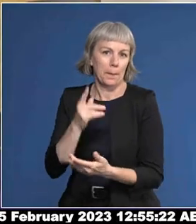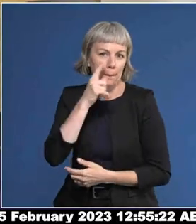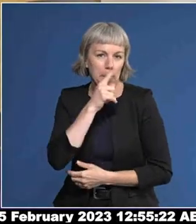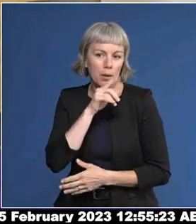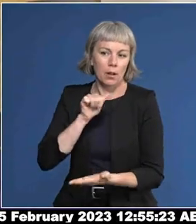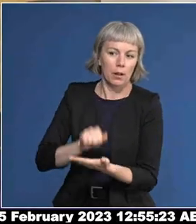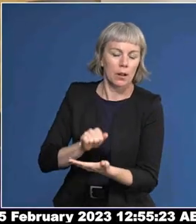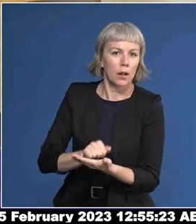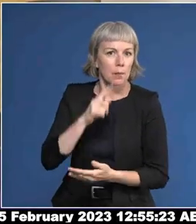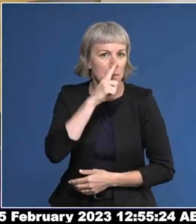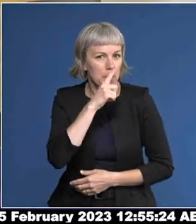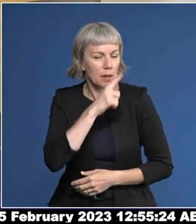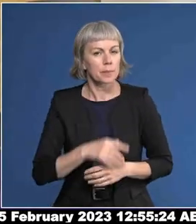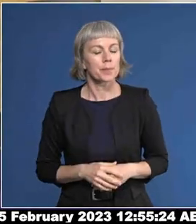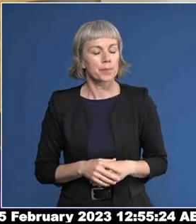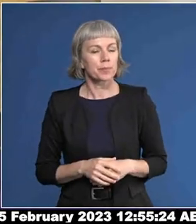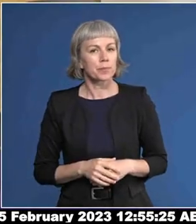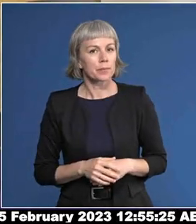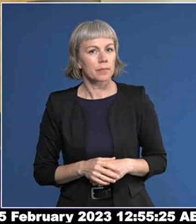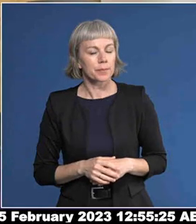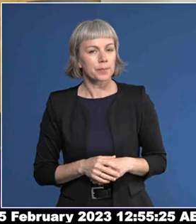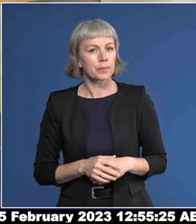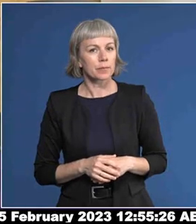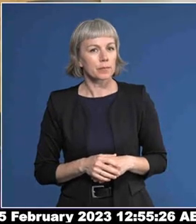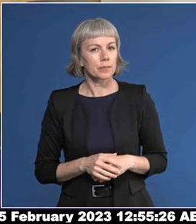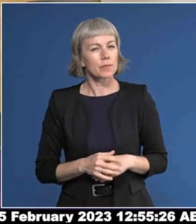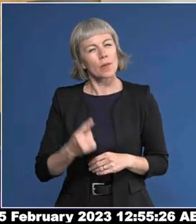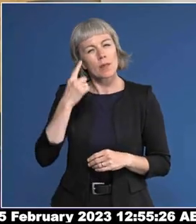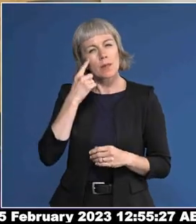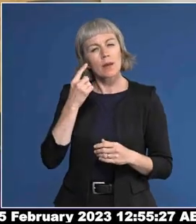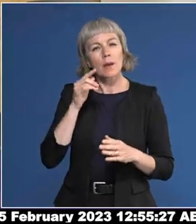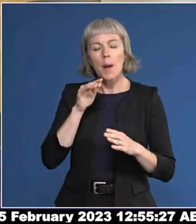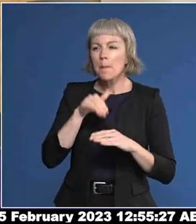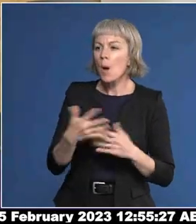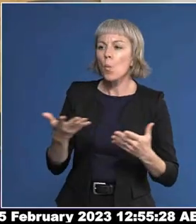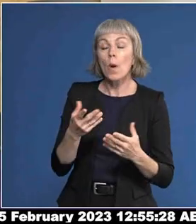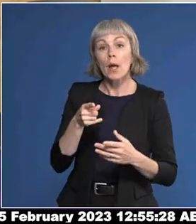your supply chains and thinking about those supply chains in the context of any modern